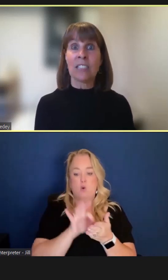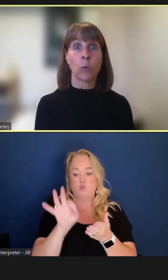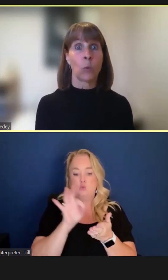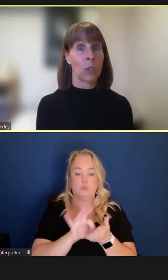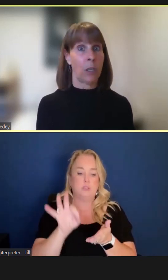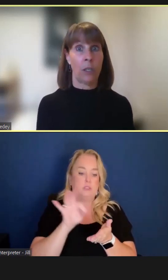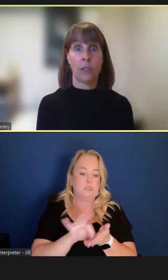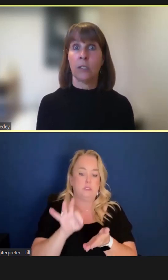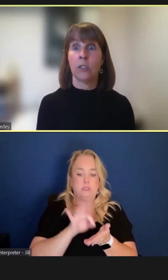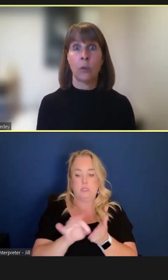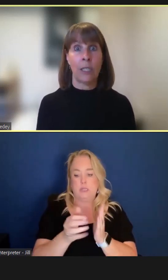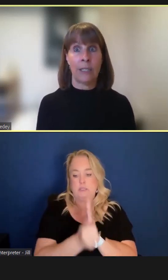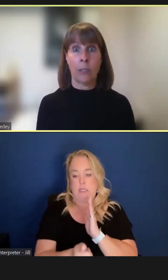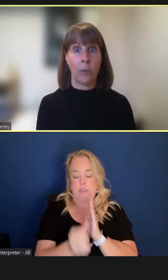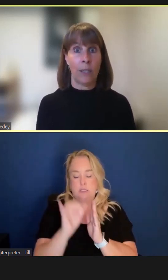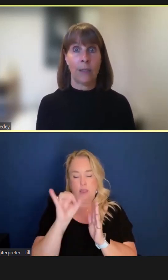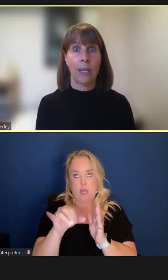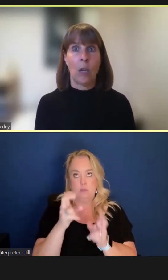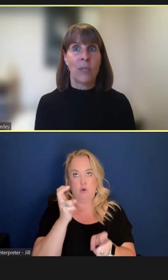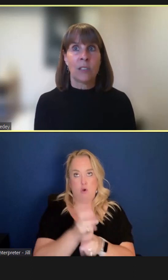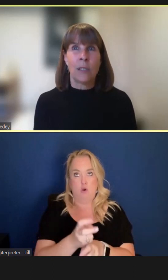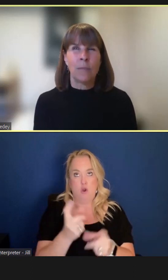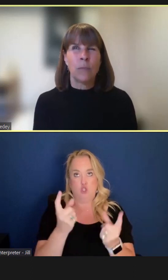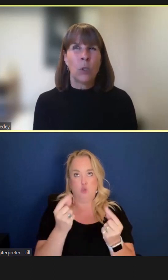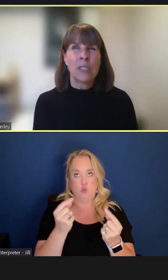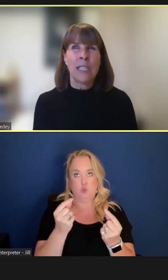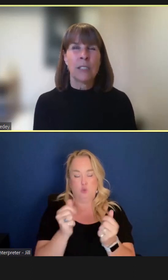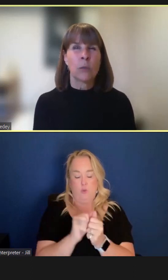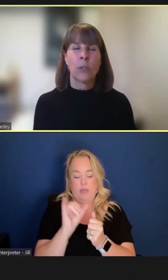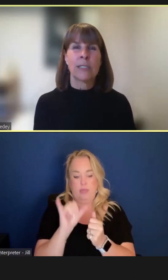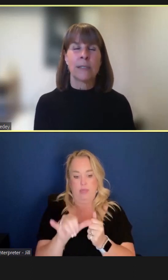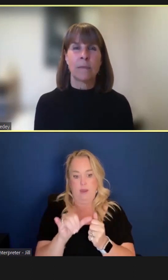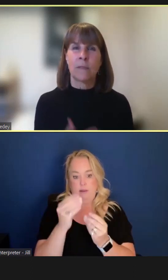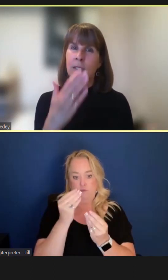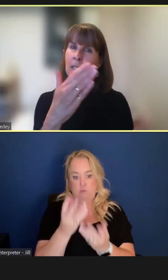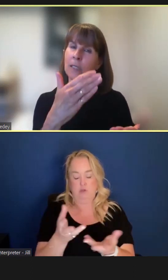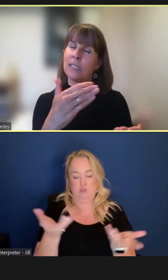really hard to do anything with because most tests where it's just a listing of